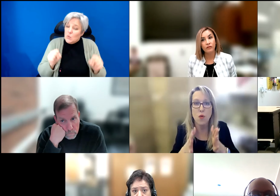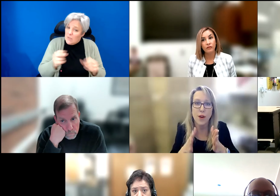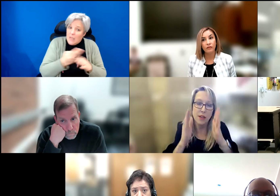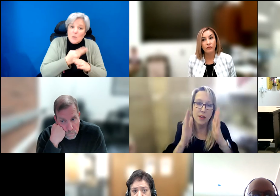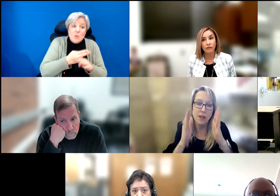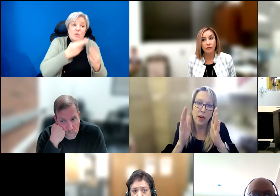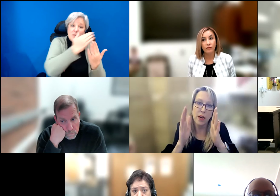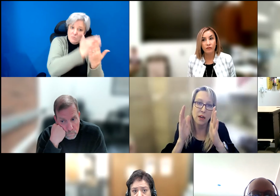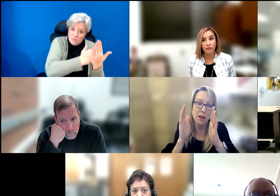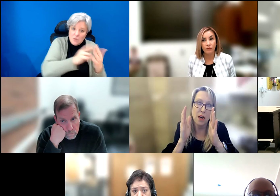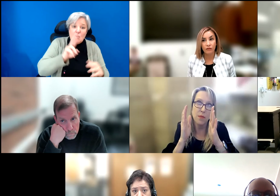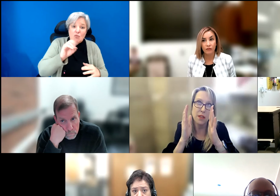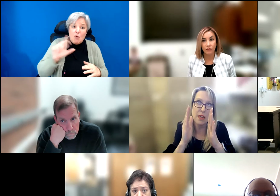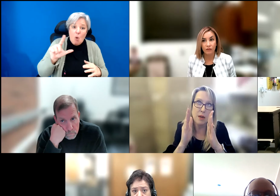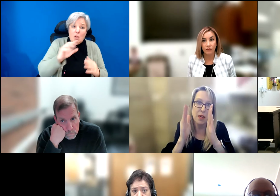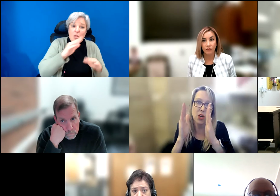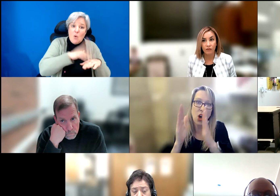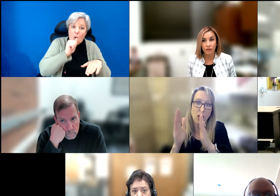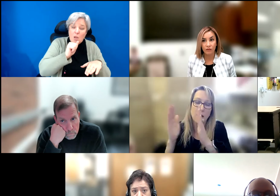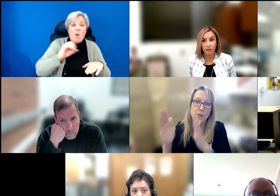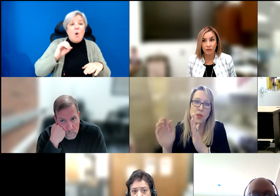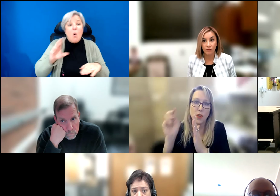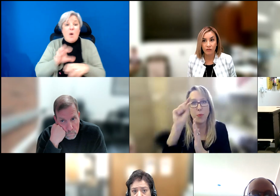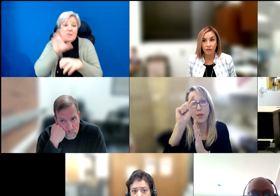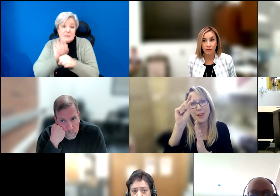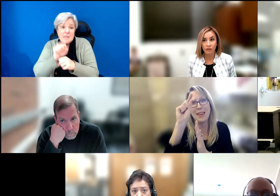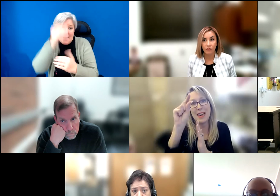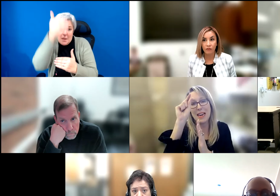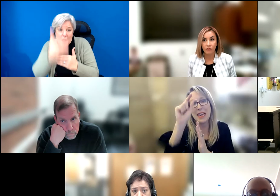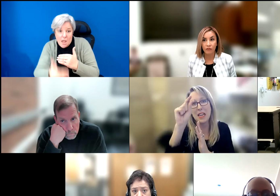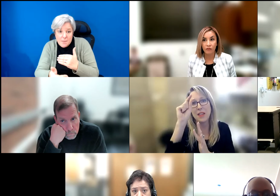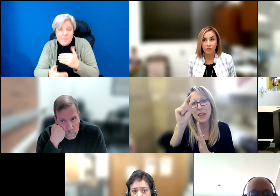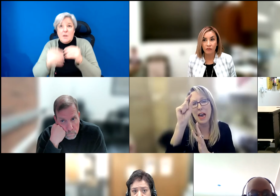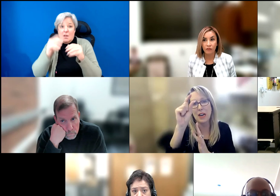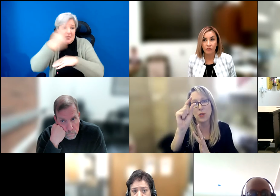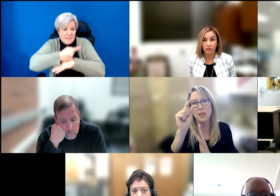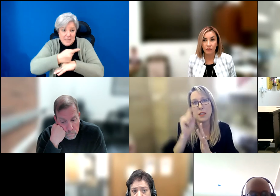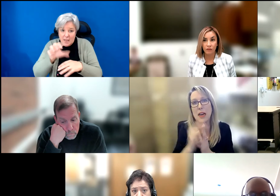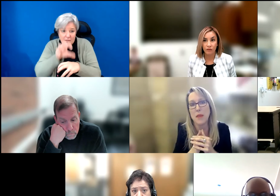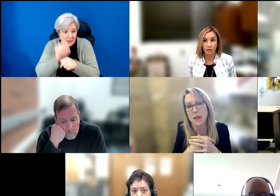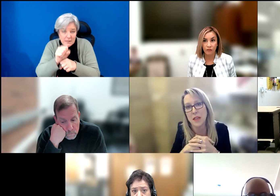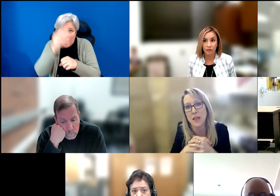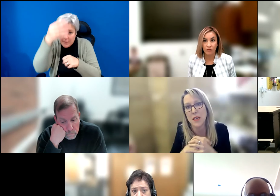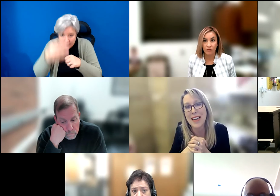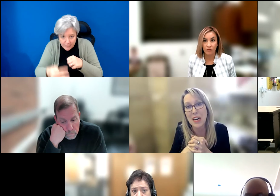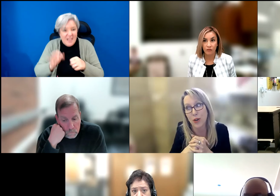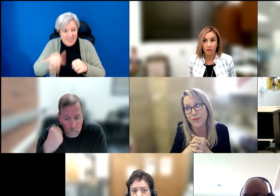or in the grade the assignment column, you can put the date in the actual assignment title